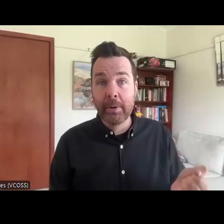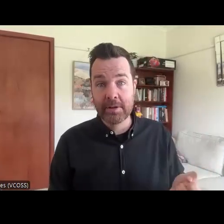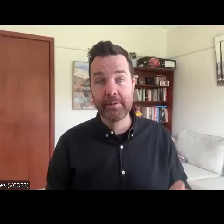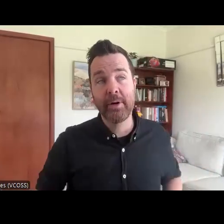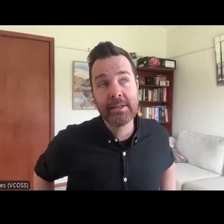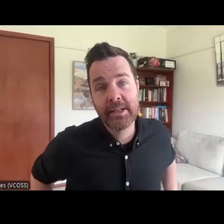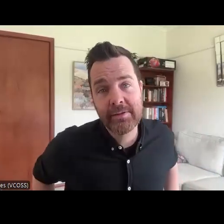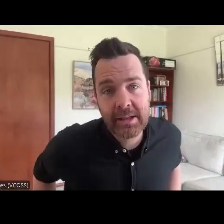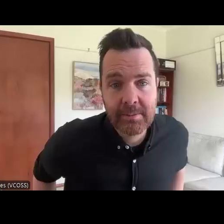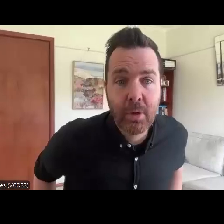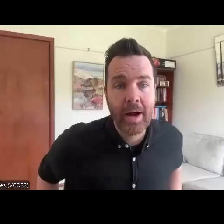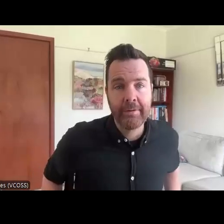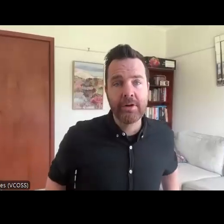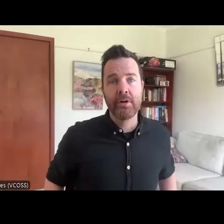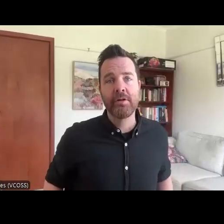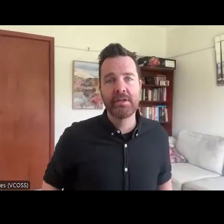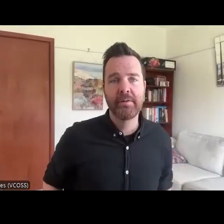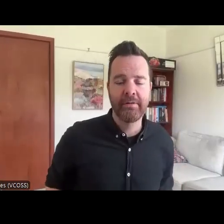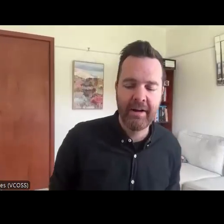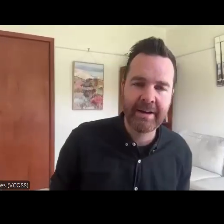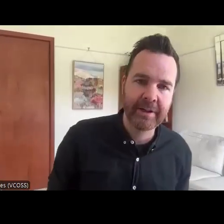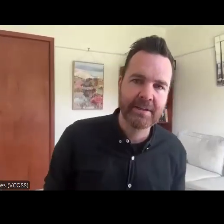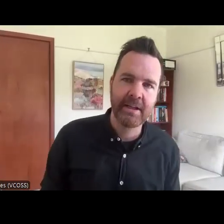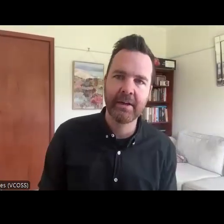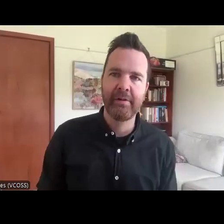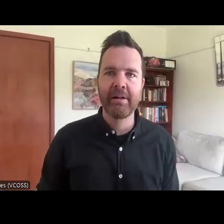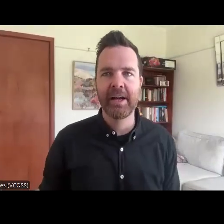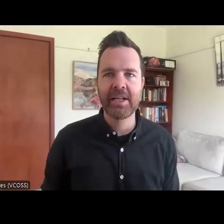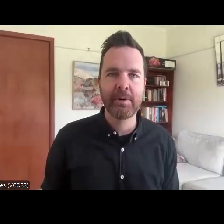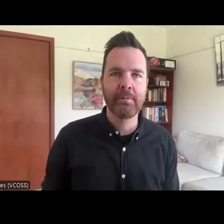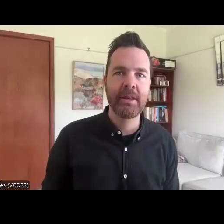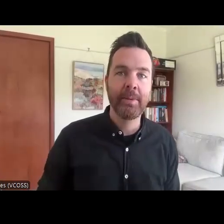positive for us. It gives us more avenues for our advocacy and for our engagement with the